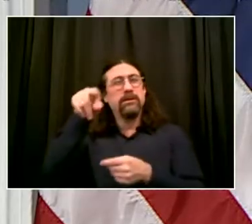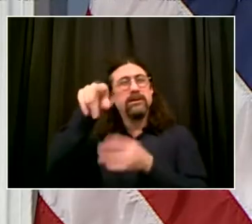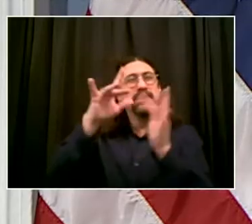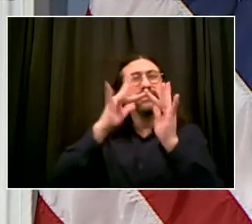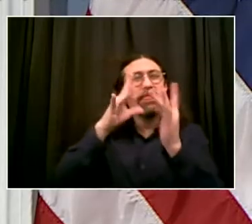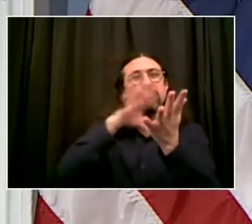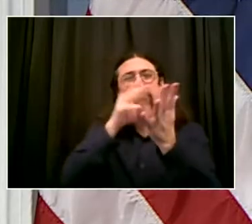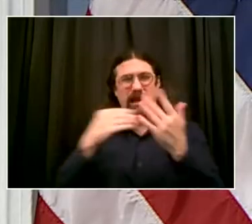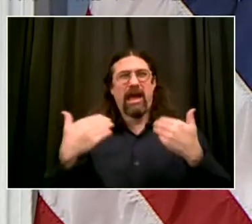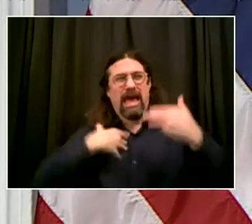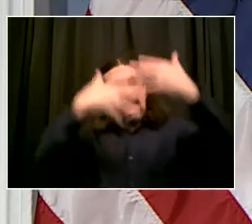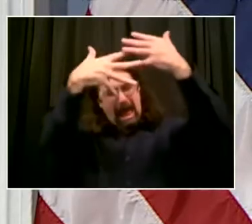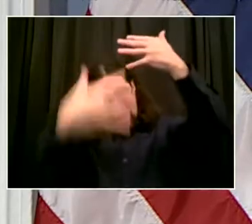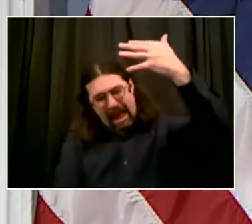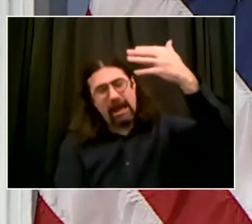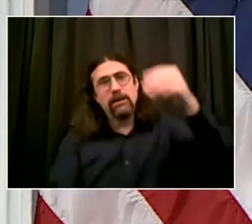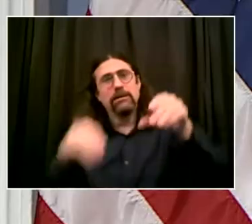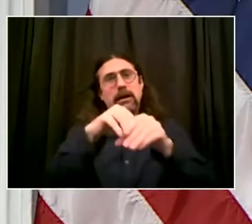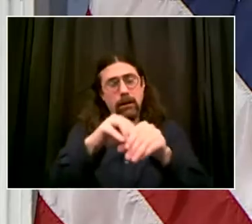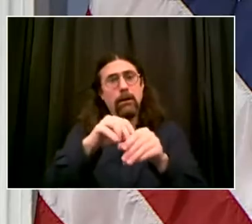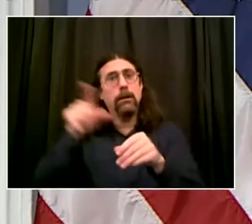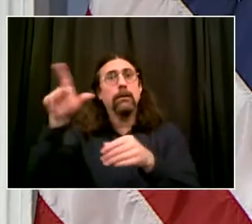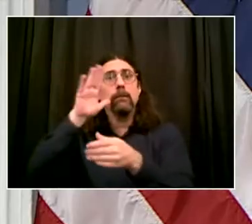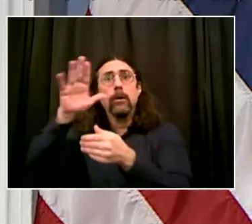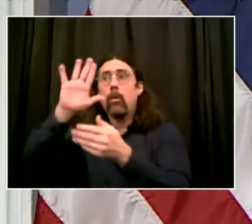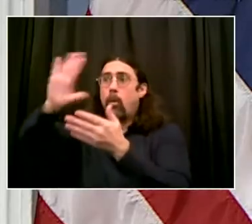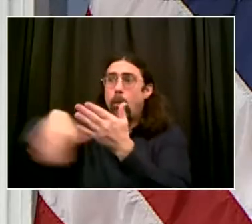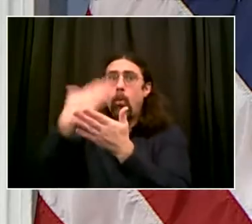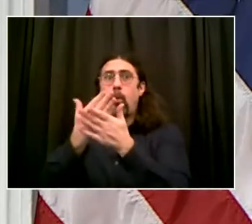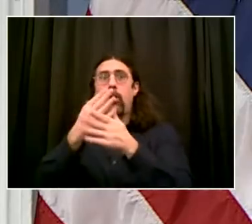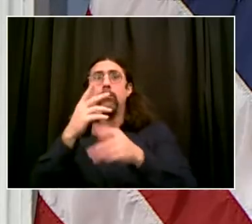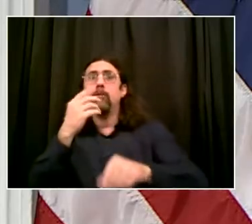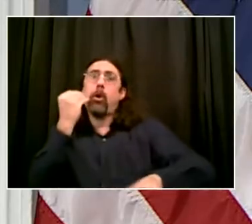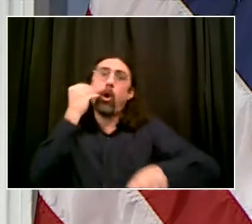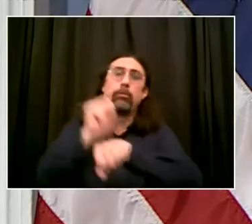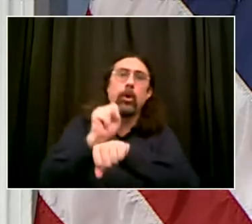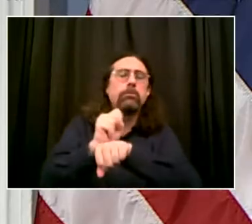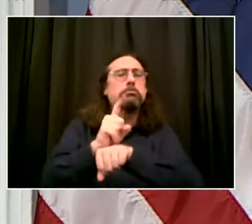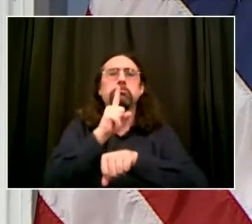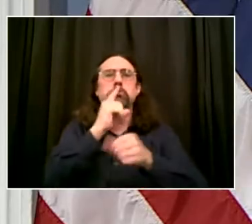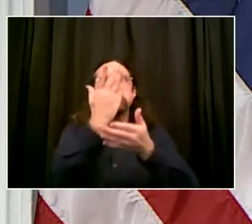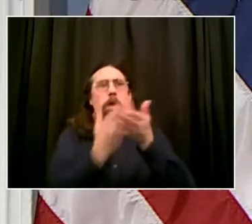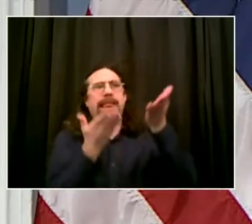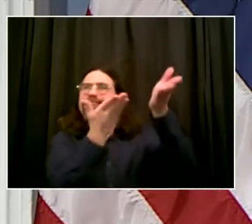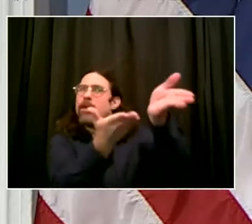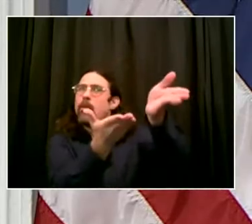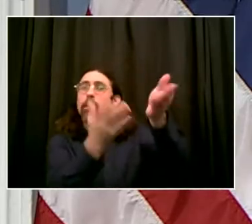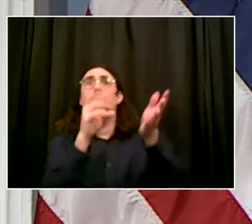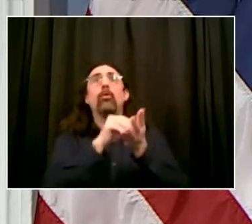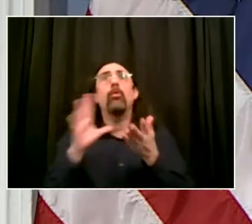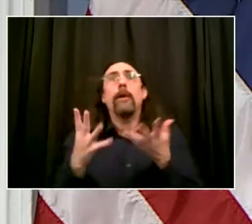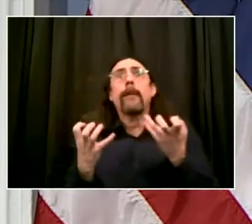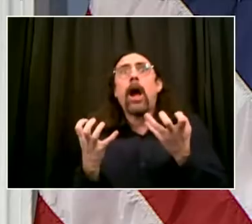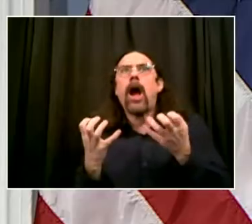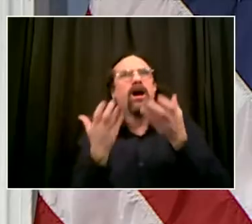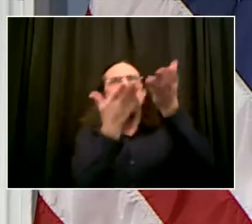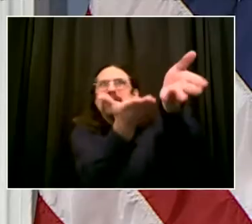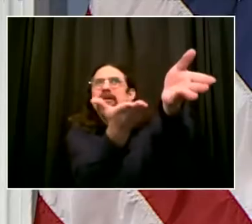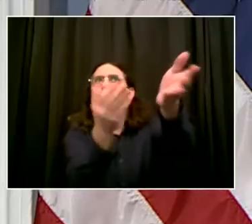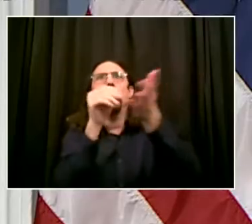THE EVENING HOURSS, REAAY LL ACTIVATE THEIR INTELLECECUTALAL CURIOSITY. THEY HAVE A WAY TO DO IT BECAUSE